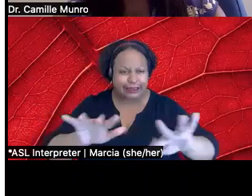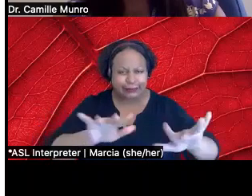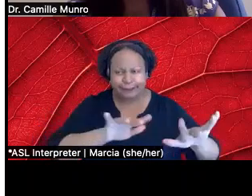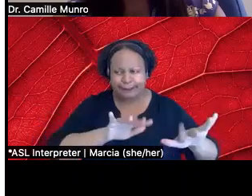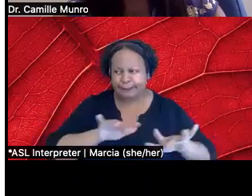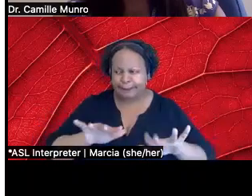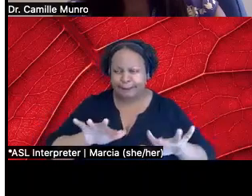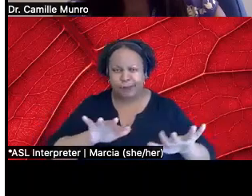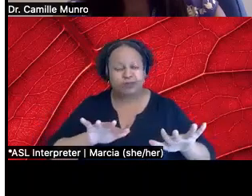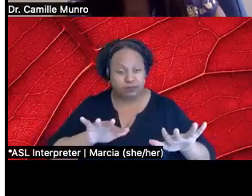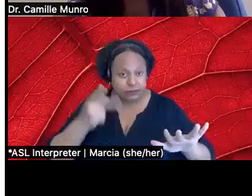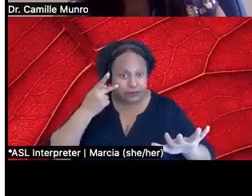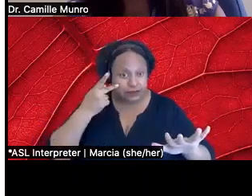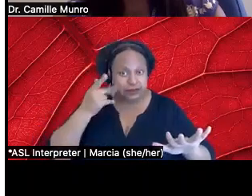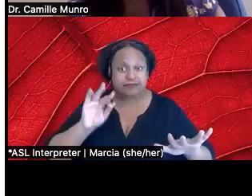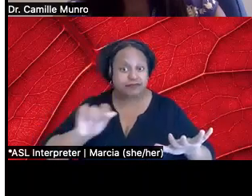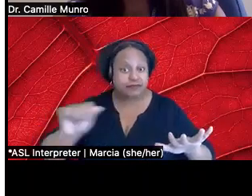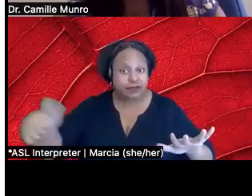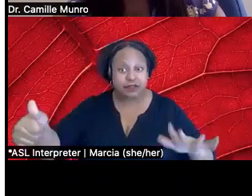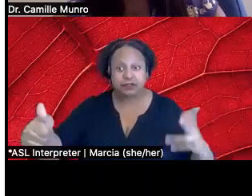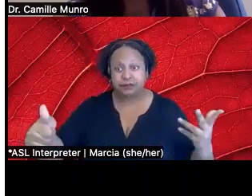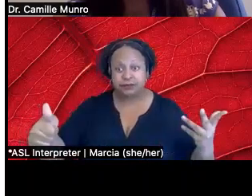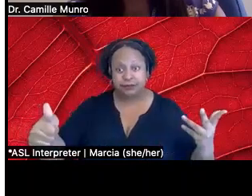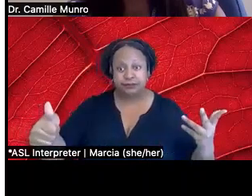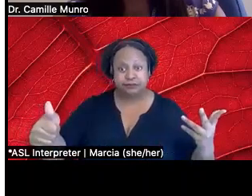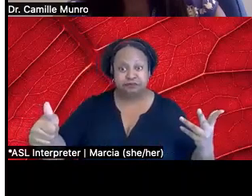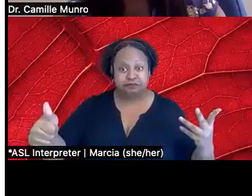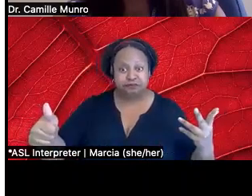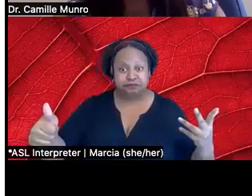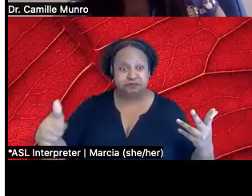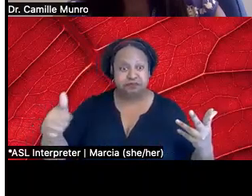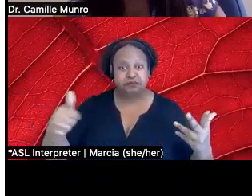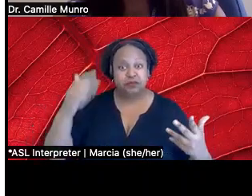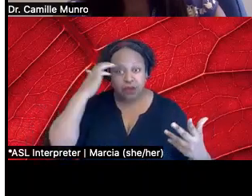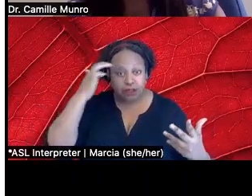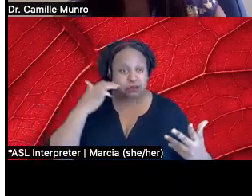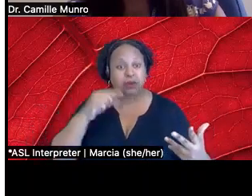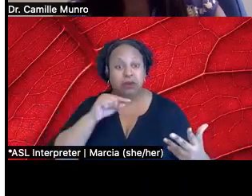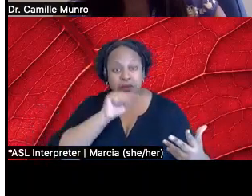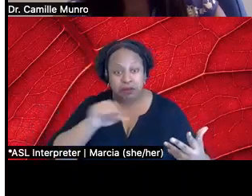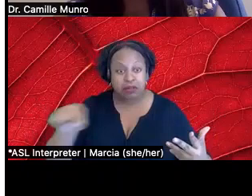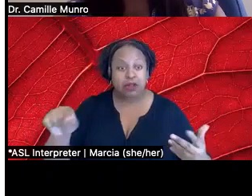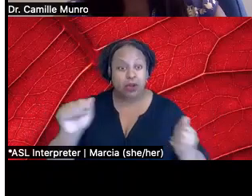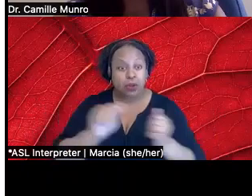if there were any hospitals out there with either physician statements or policy.